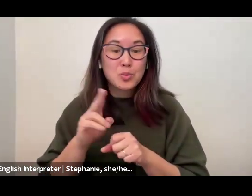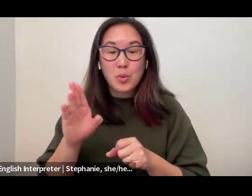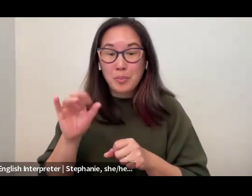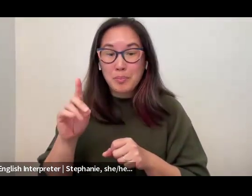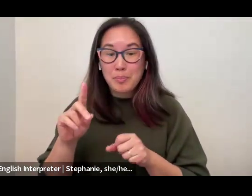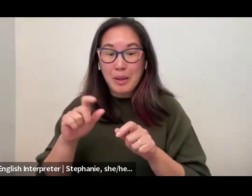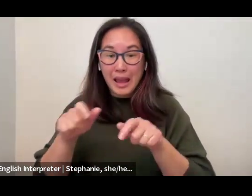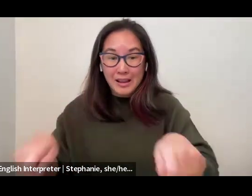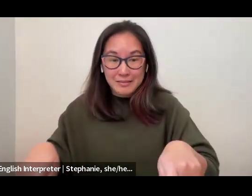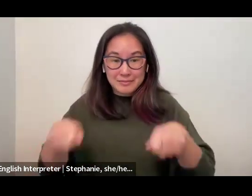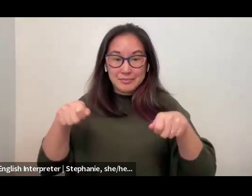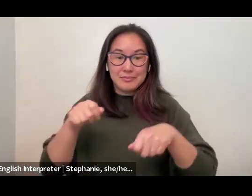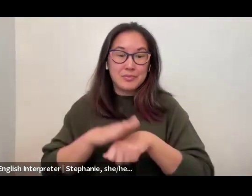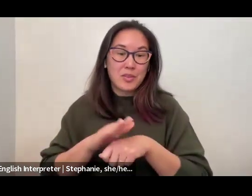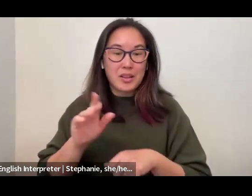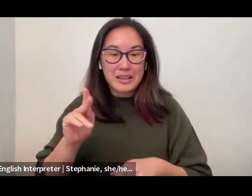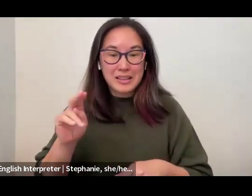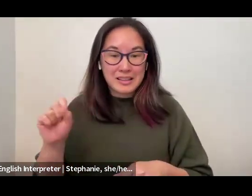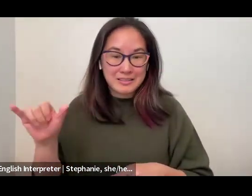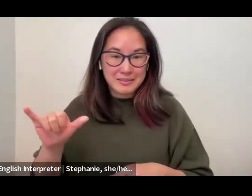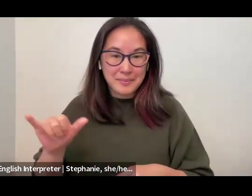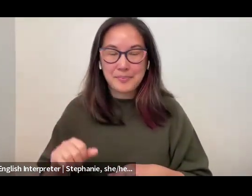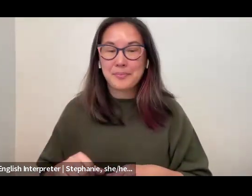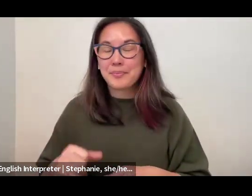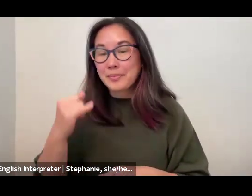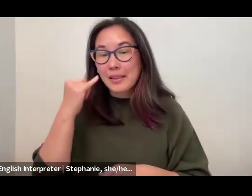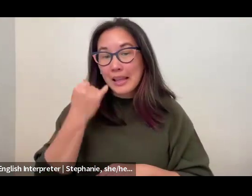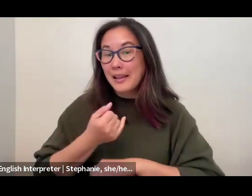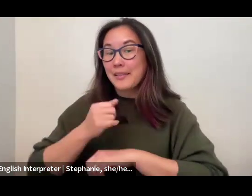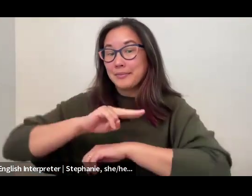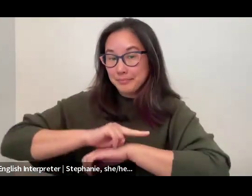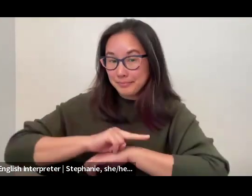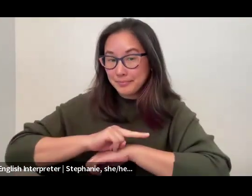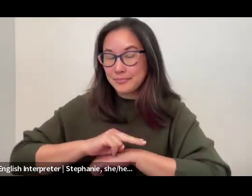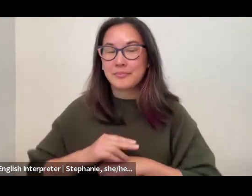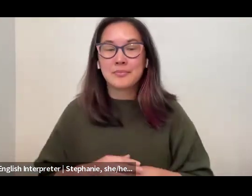If you are on your back, so your feet will be down here, if this is the floor,